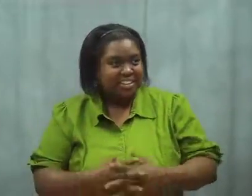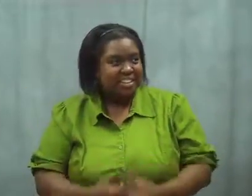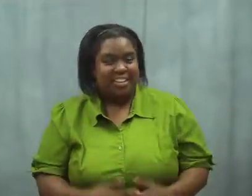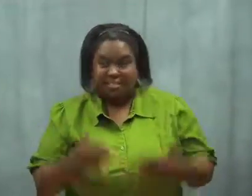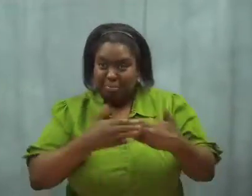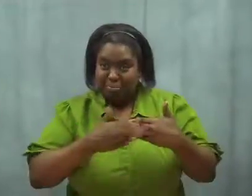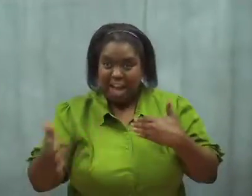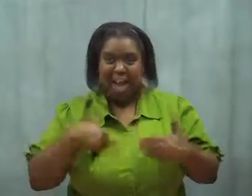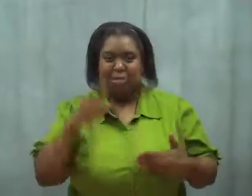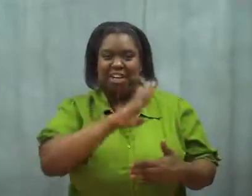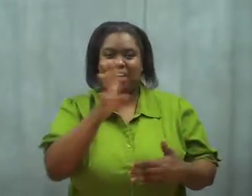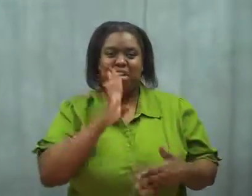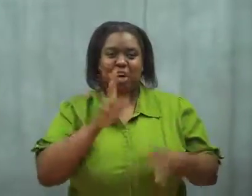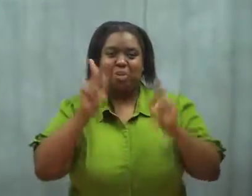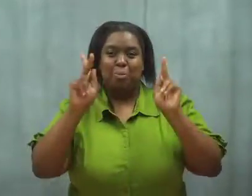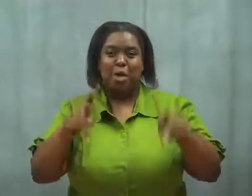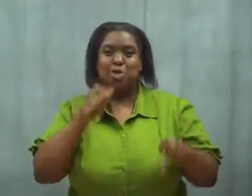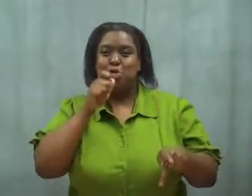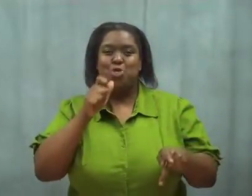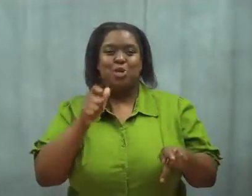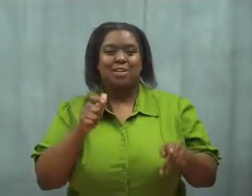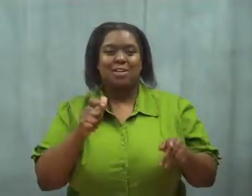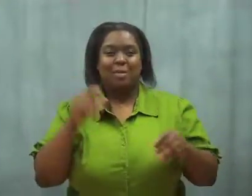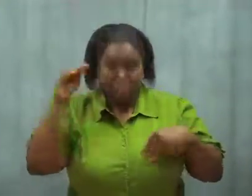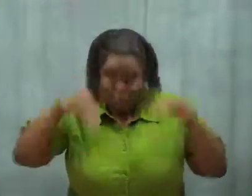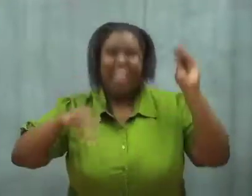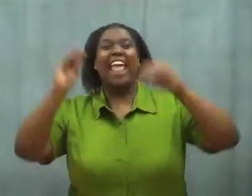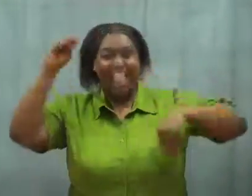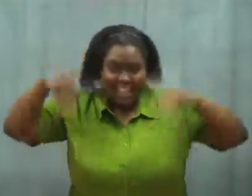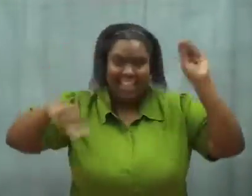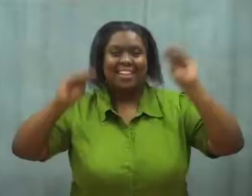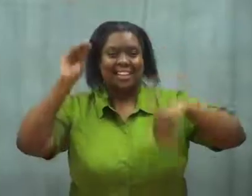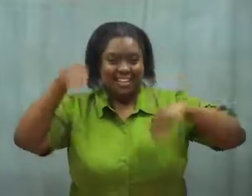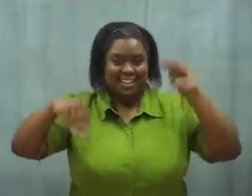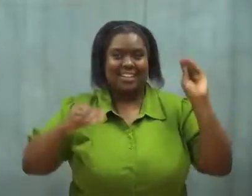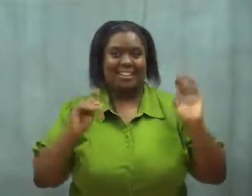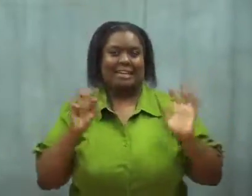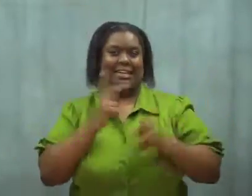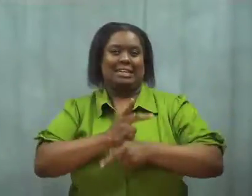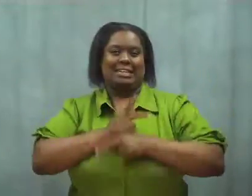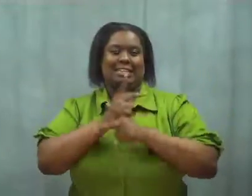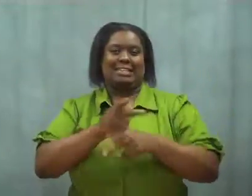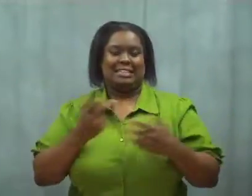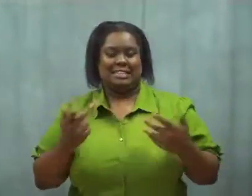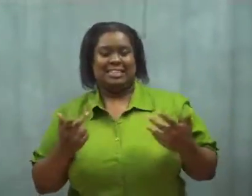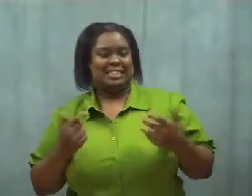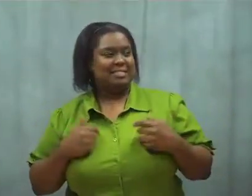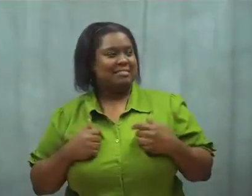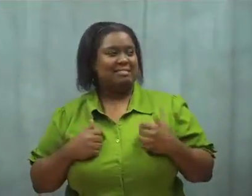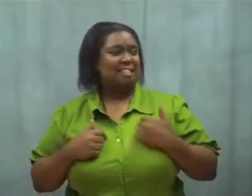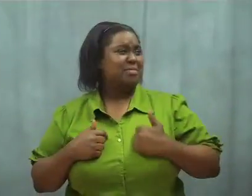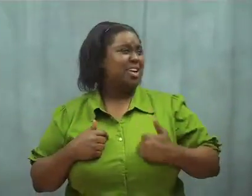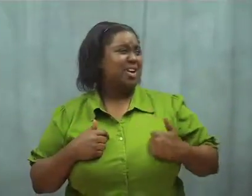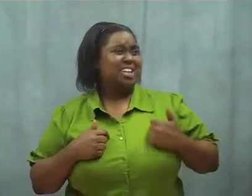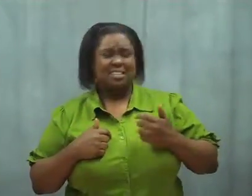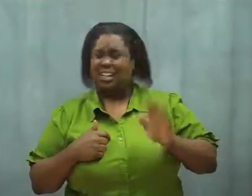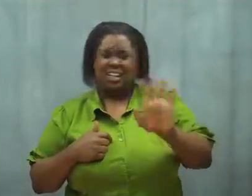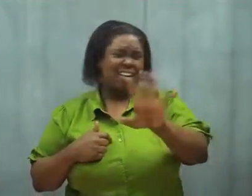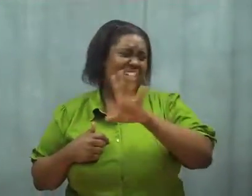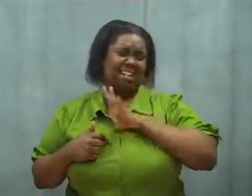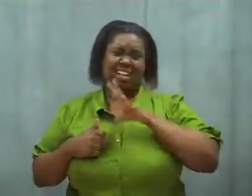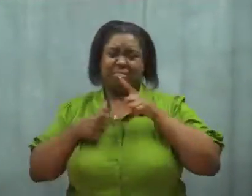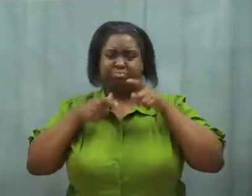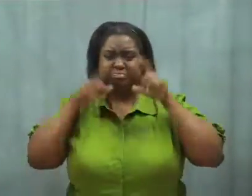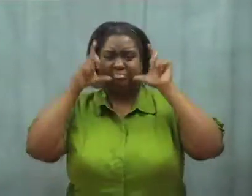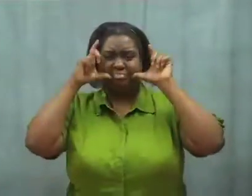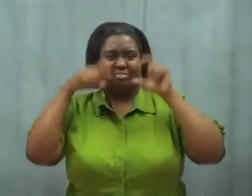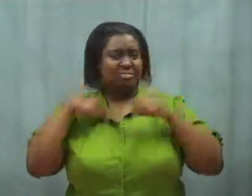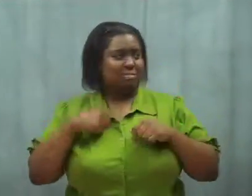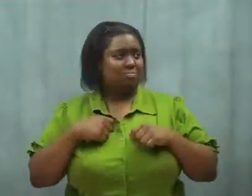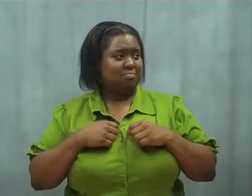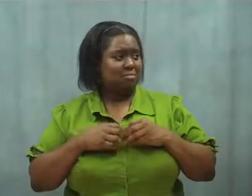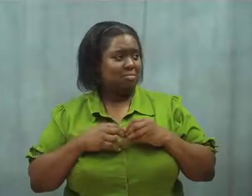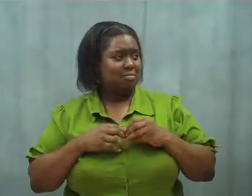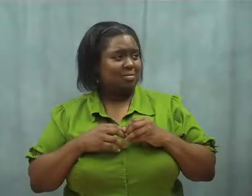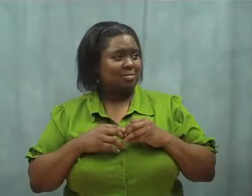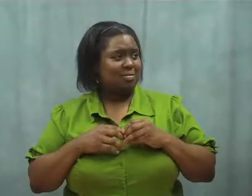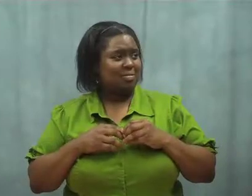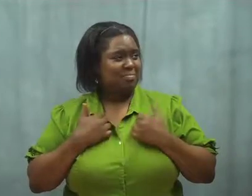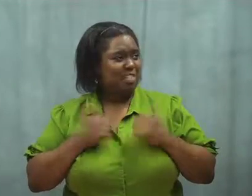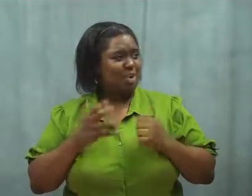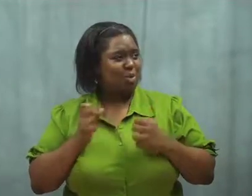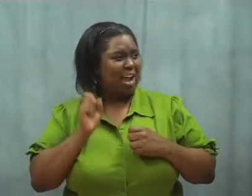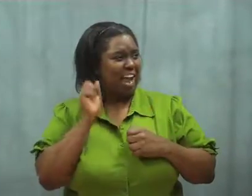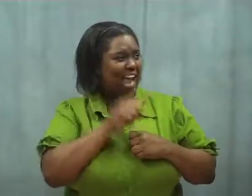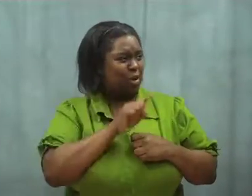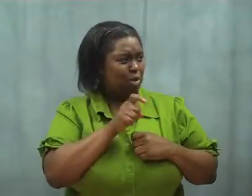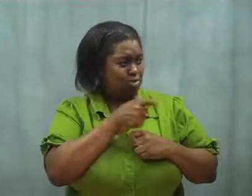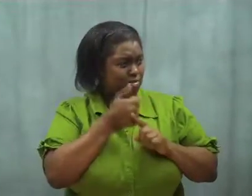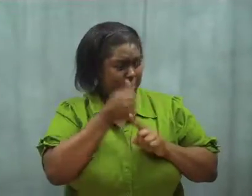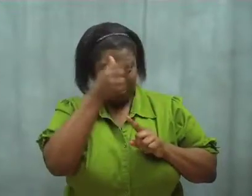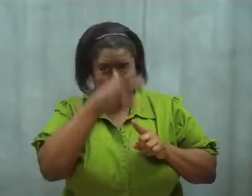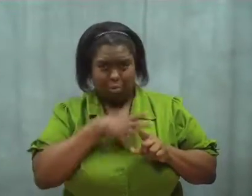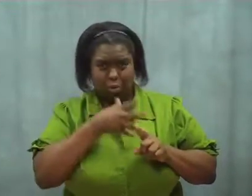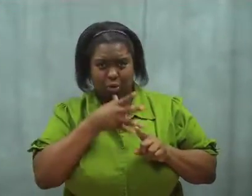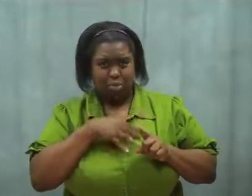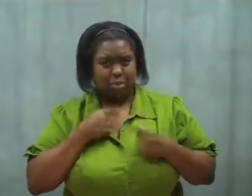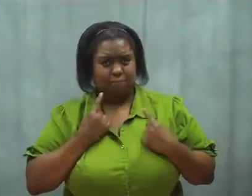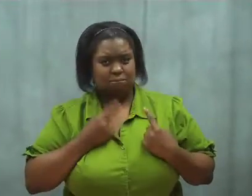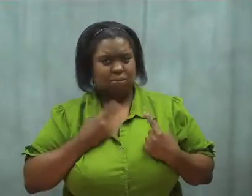From now on, when people are nodding and talking, I'm going to be really careful.